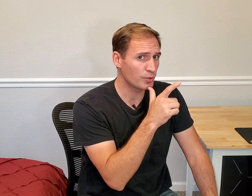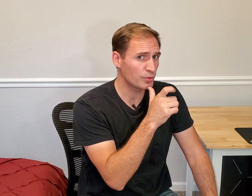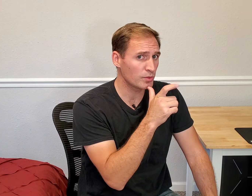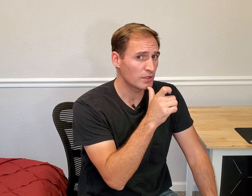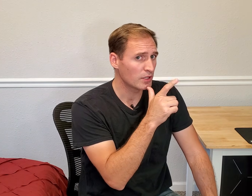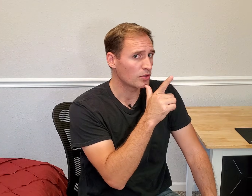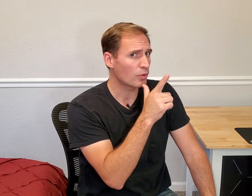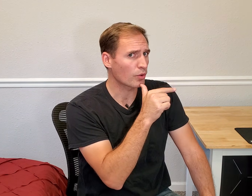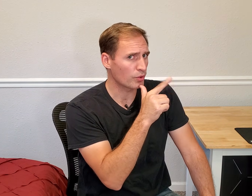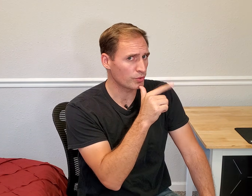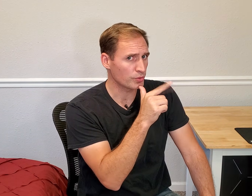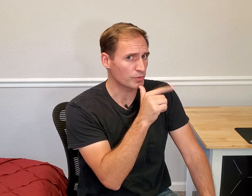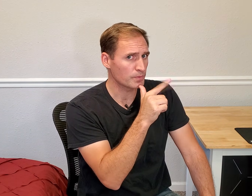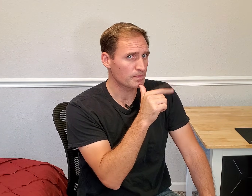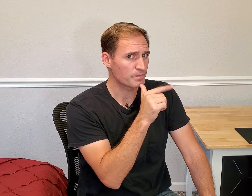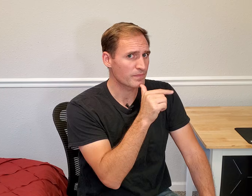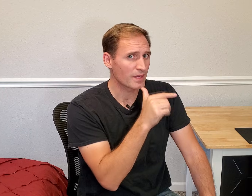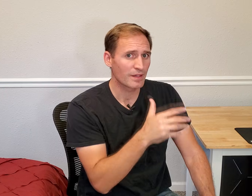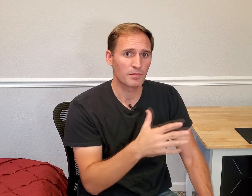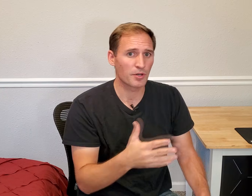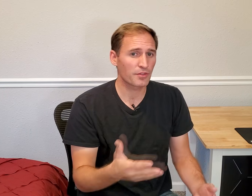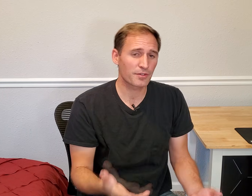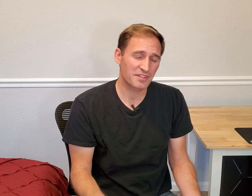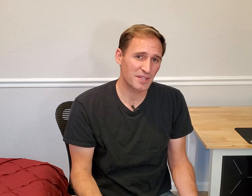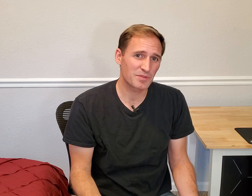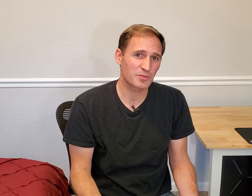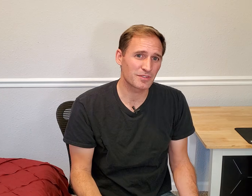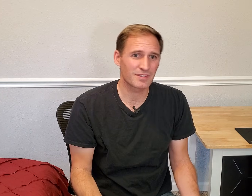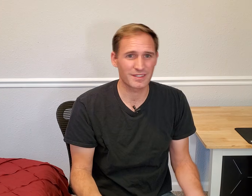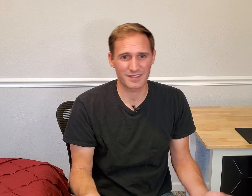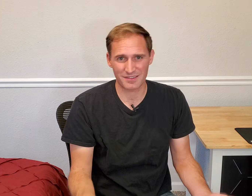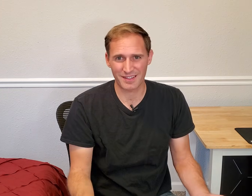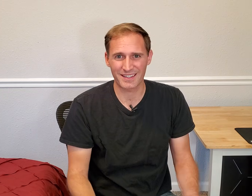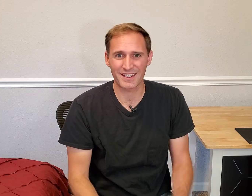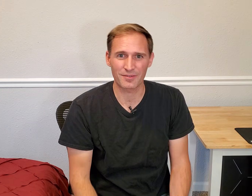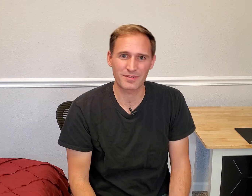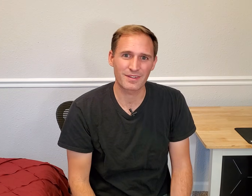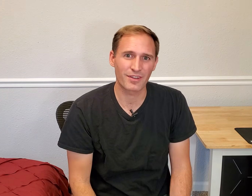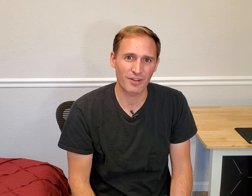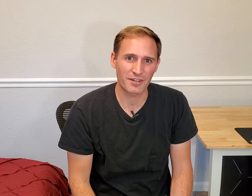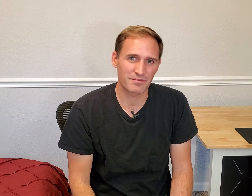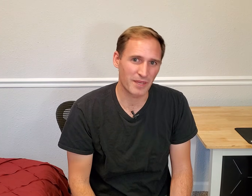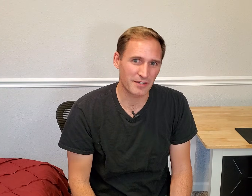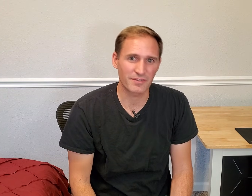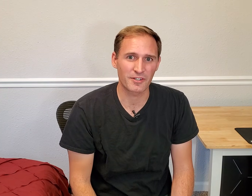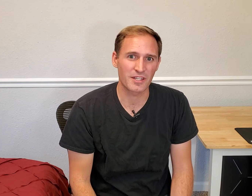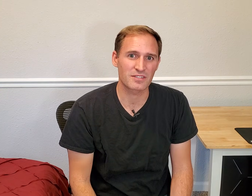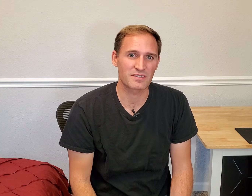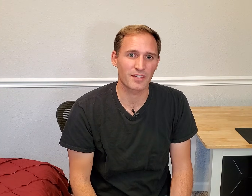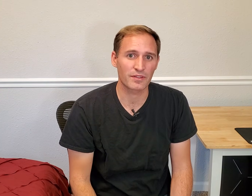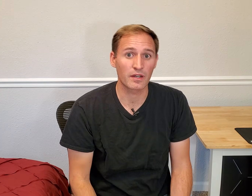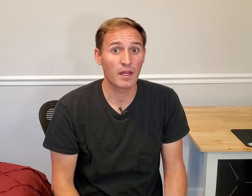or who. Both are acceptable, just again there are minor variations out there. And